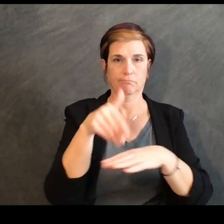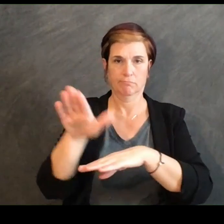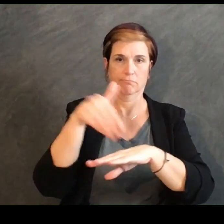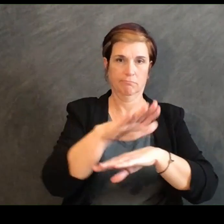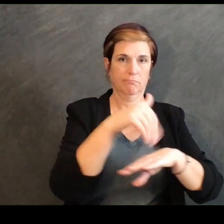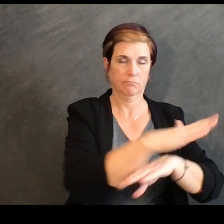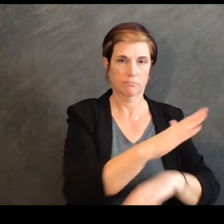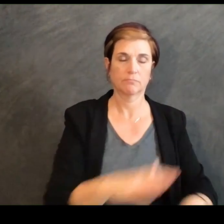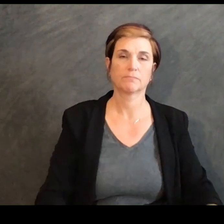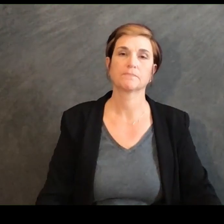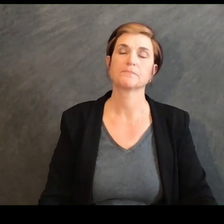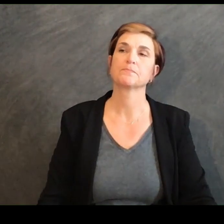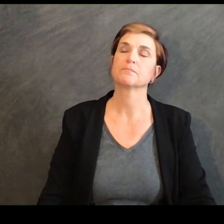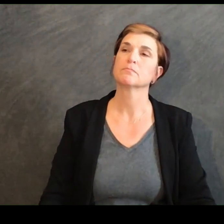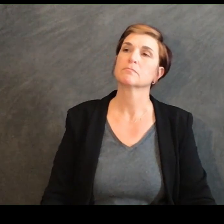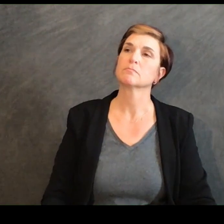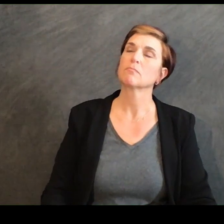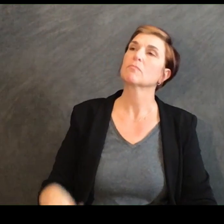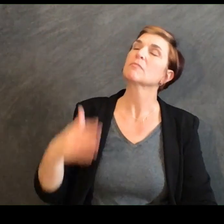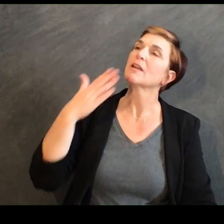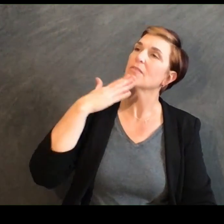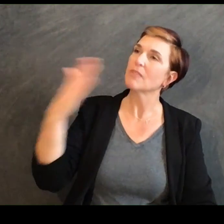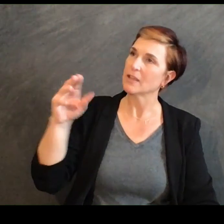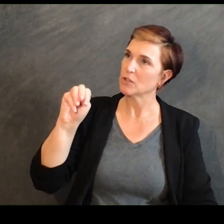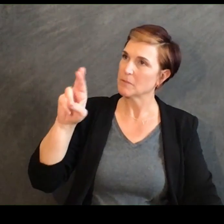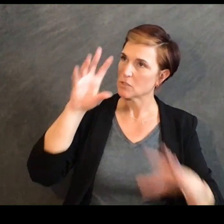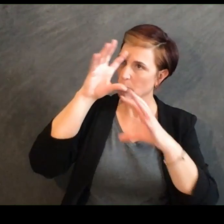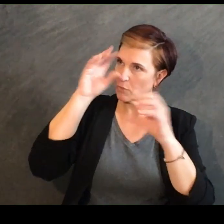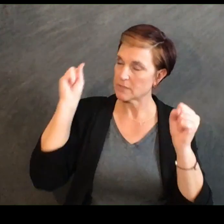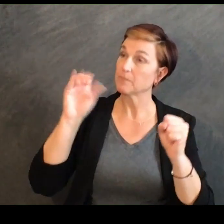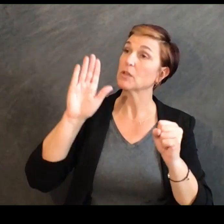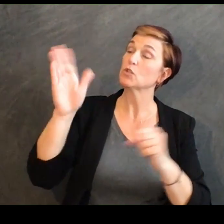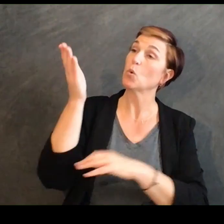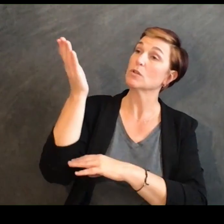in your speech to the nation you mentioned the situation in China and